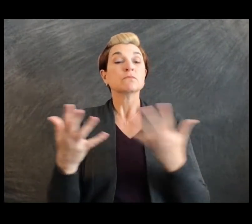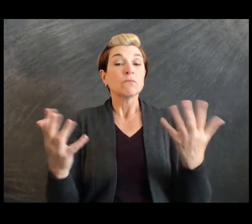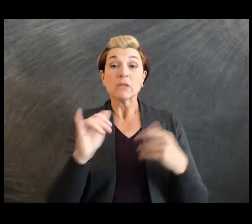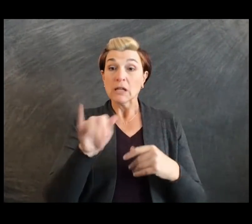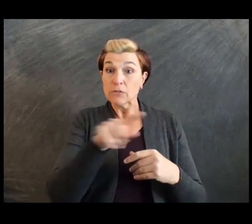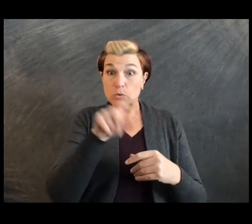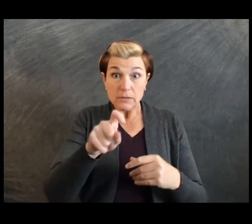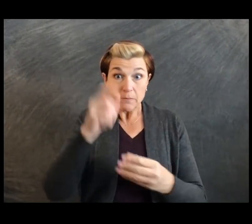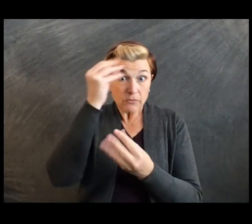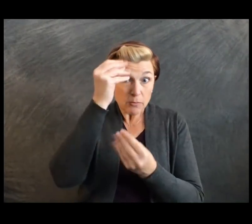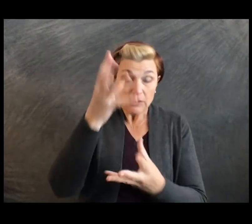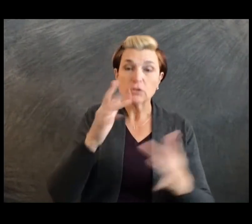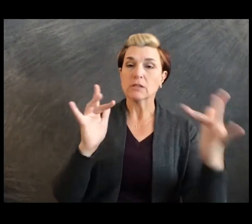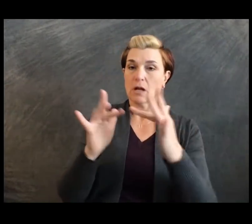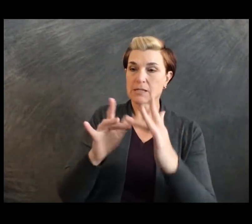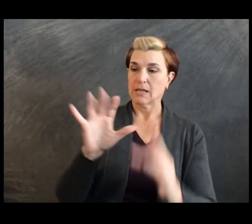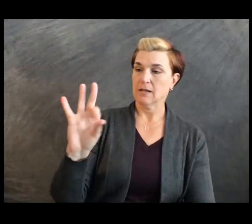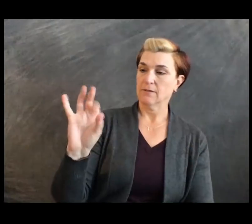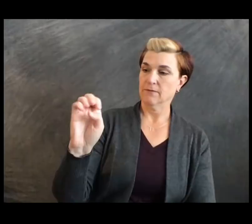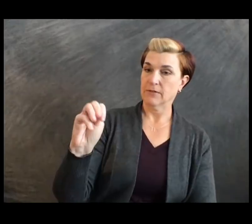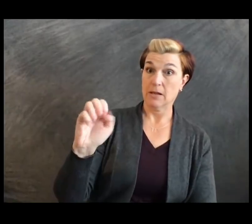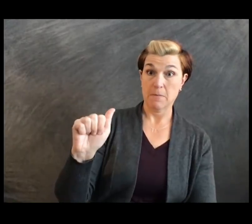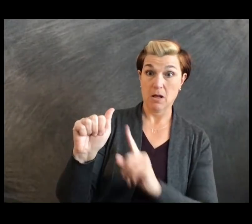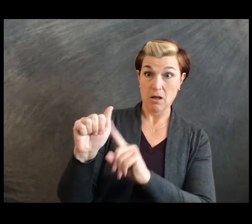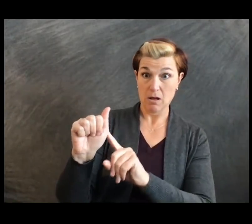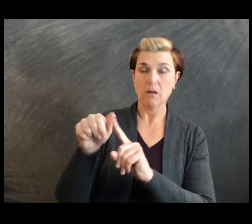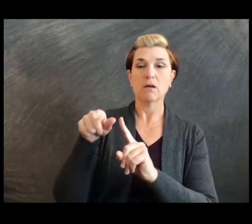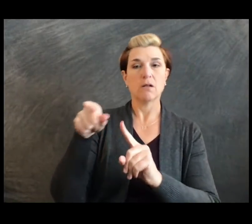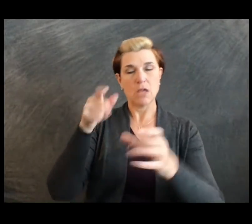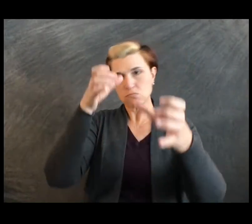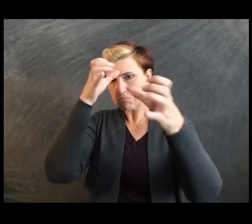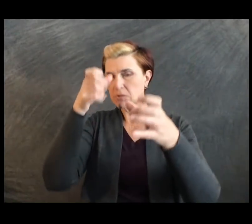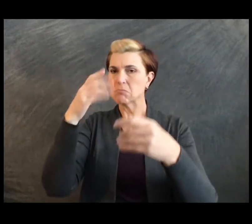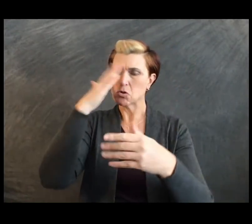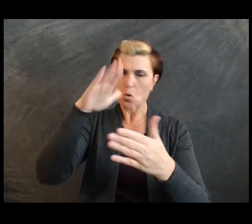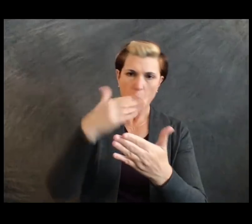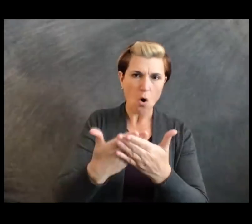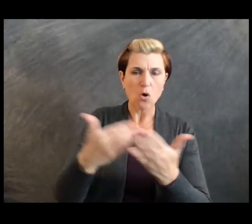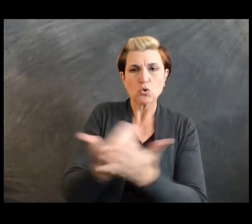innovations in testing but we want to remind Americans as dr. Fauci will